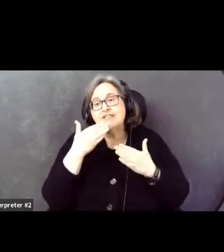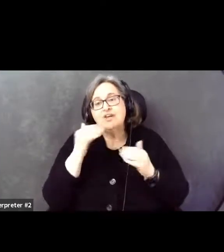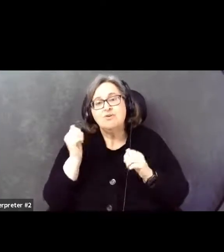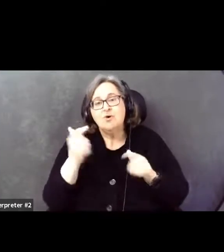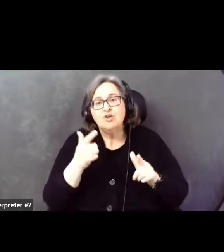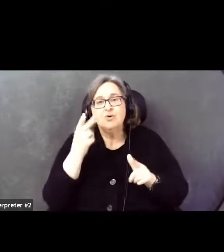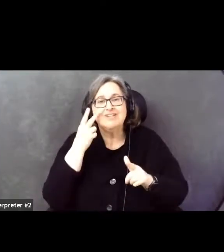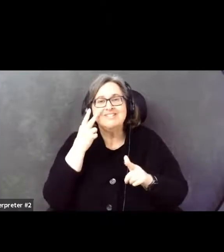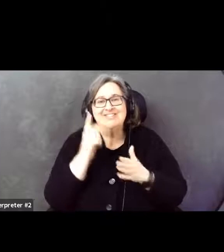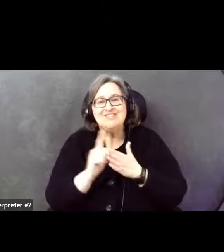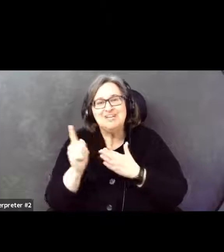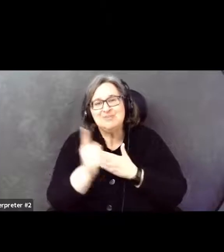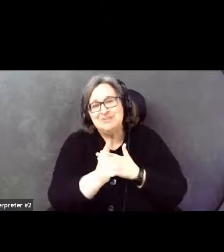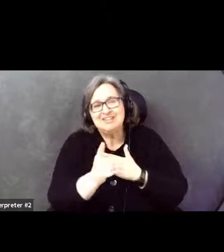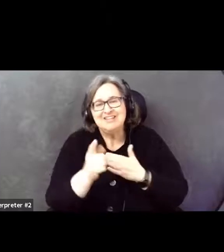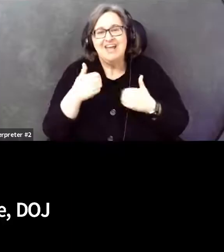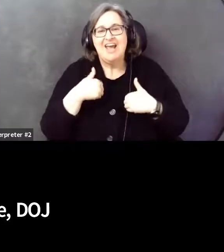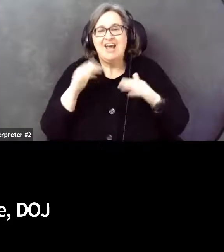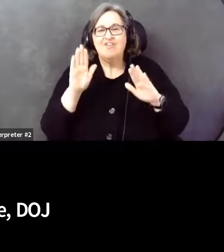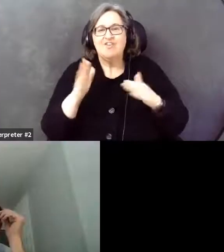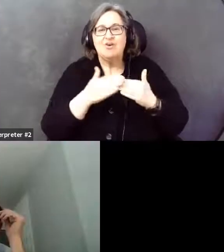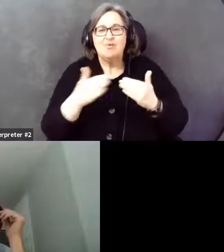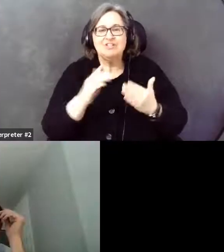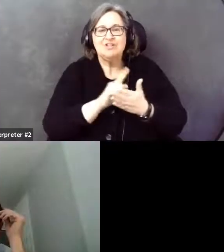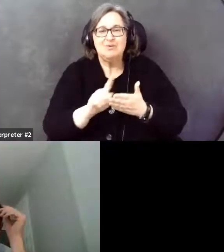everybody. Have a great rest of the week. We'll see you next week. Bye.